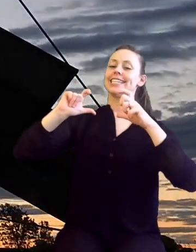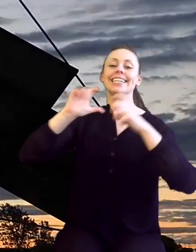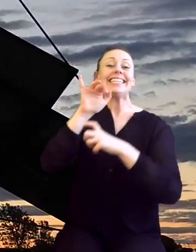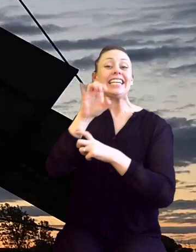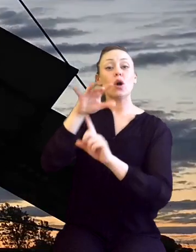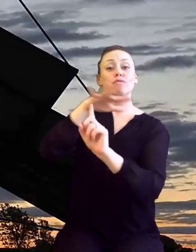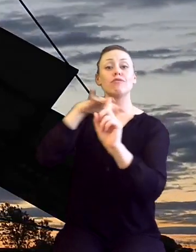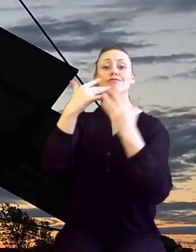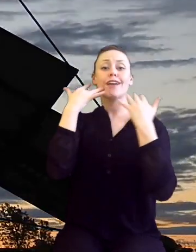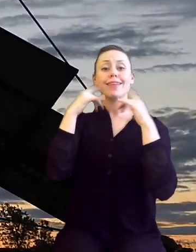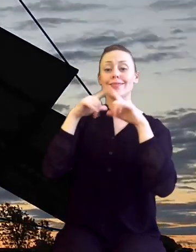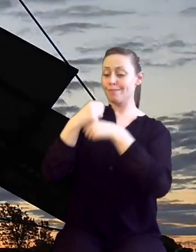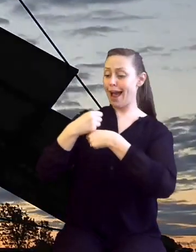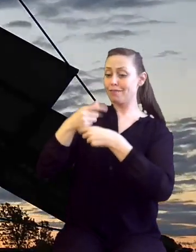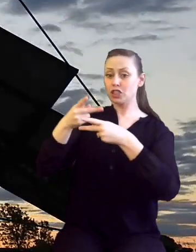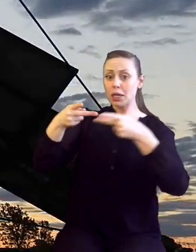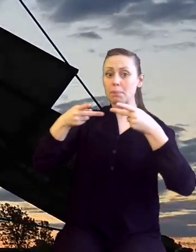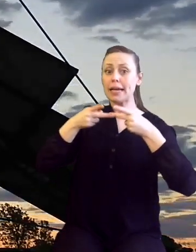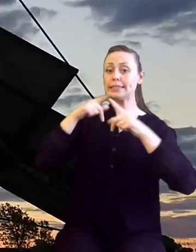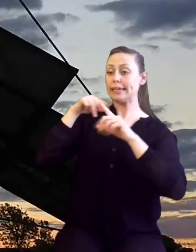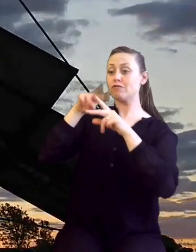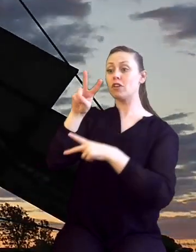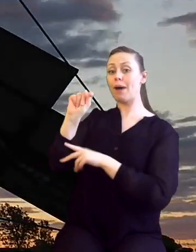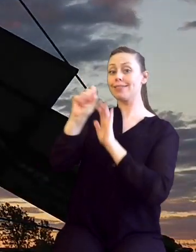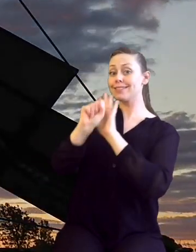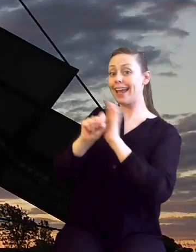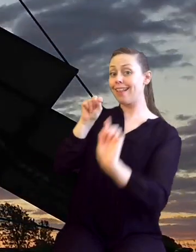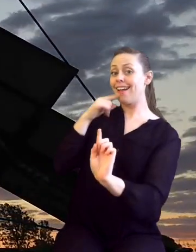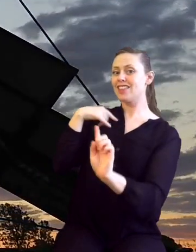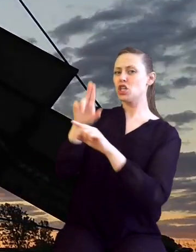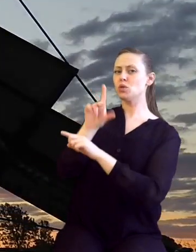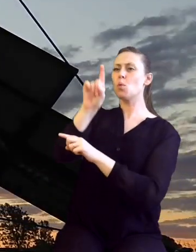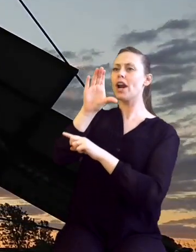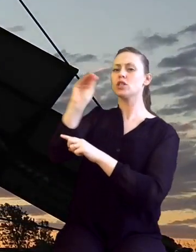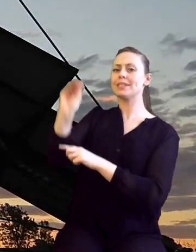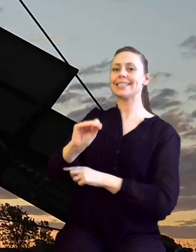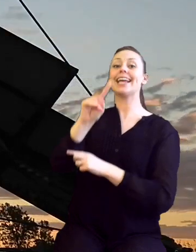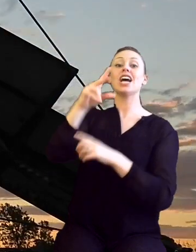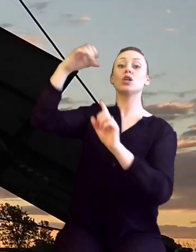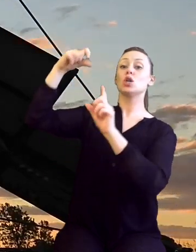Forms manufacturing facility, in Vermont, uses 100% solar panels for electricity